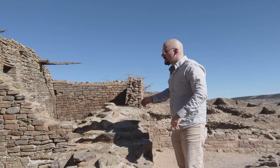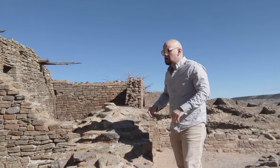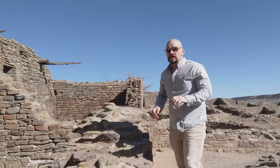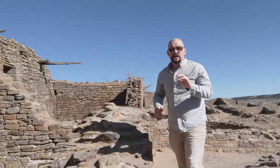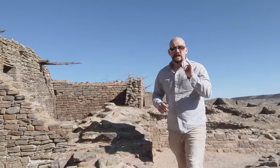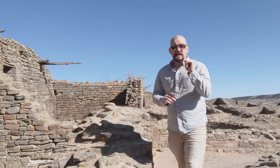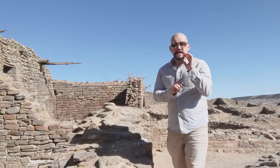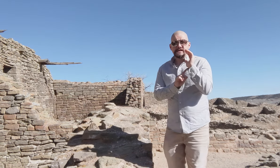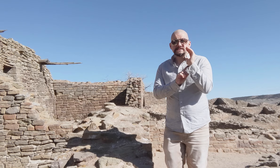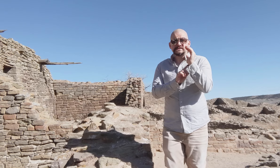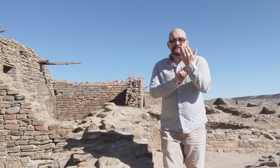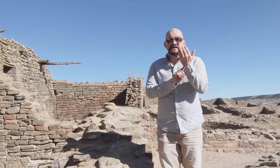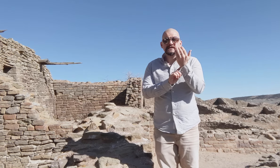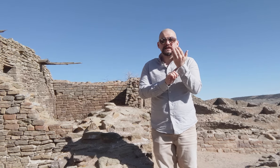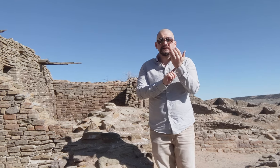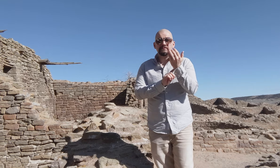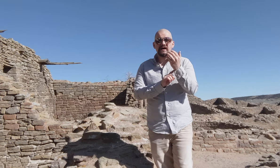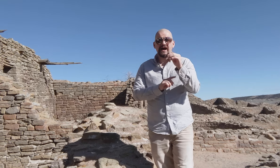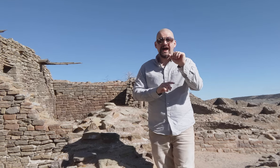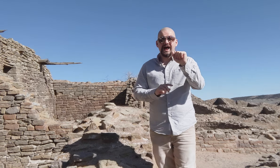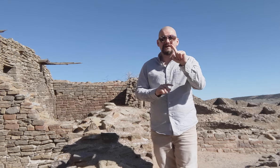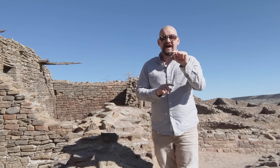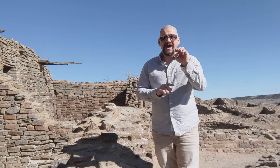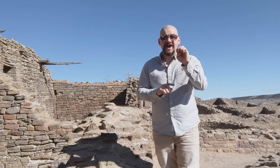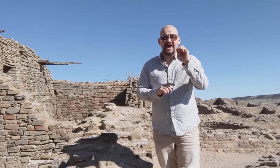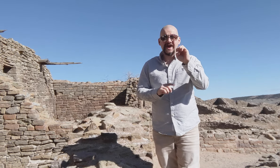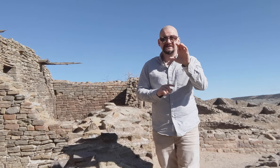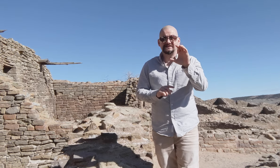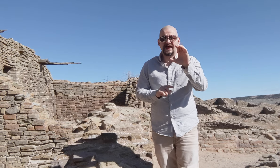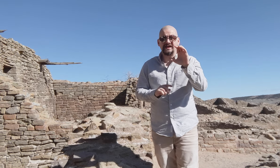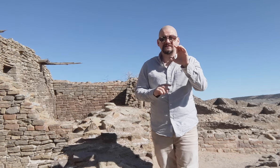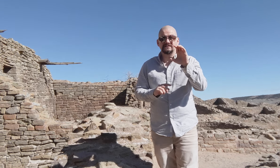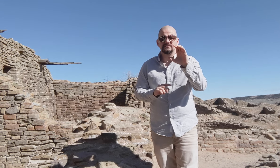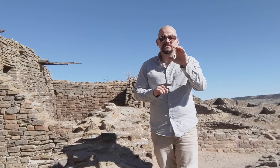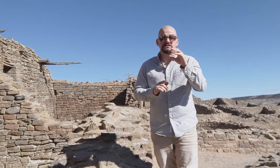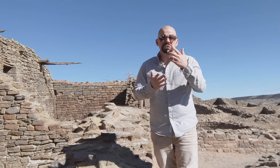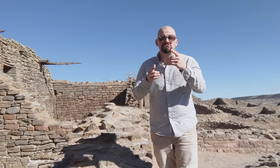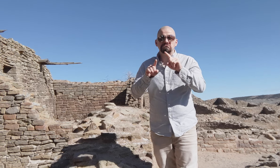It seems that the Aztecs of each different family